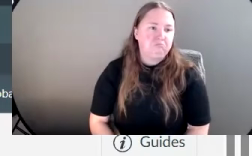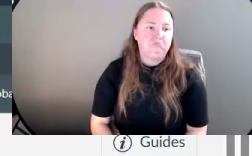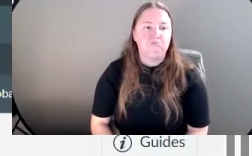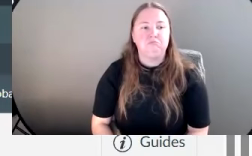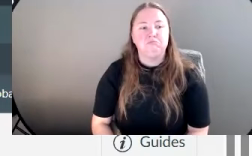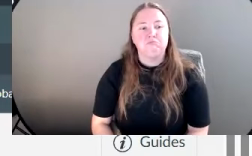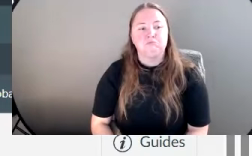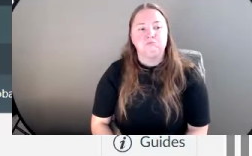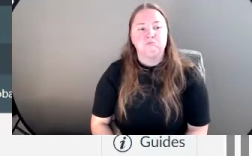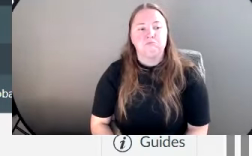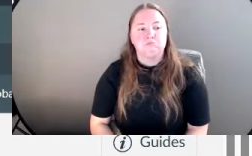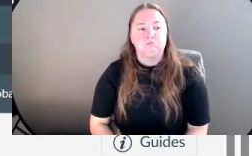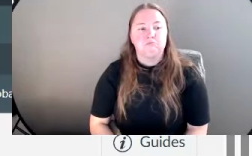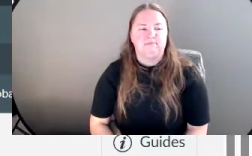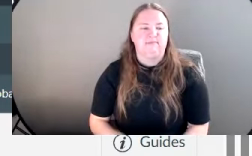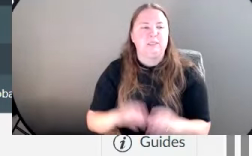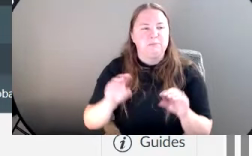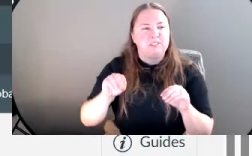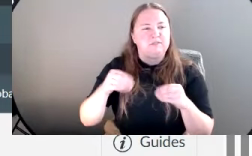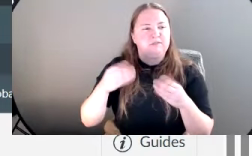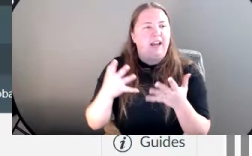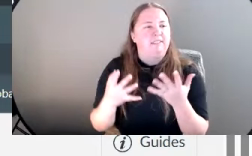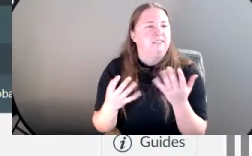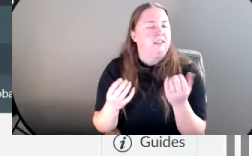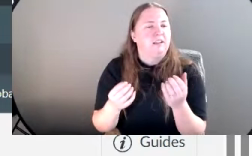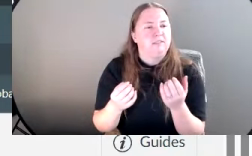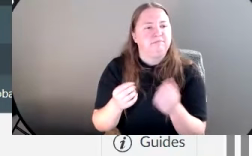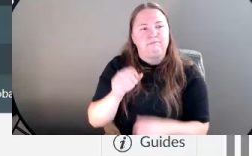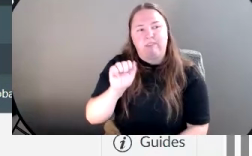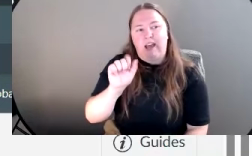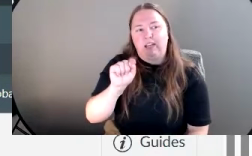And just provide that attribution that Sally showed earlier. The TASL.